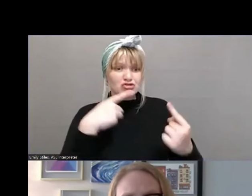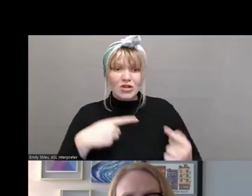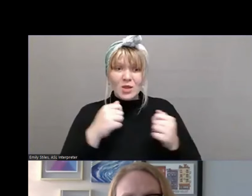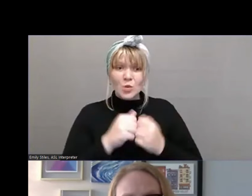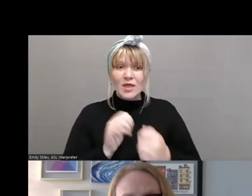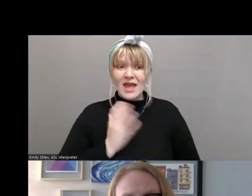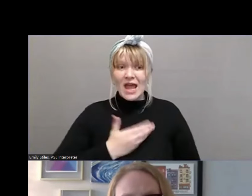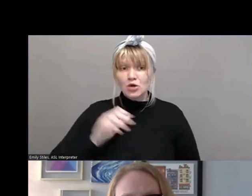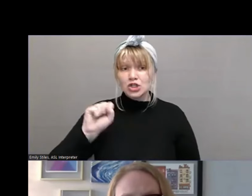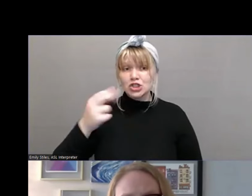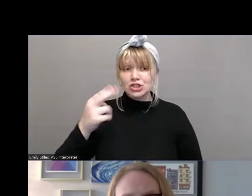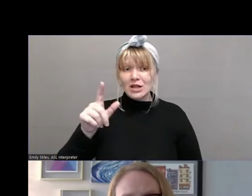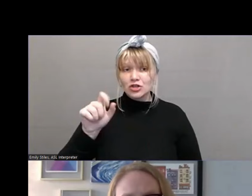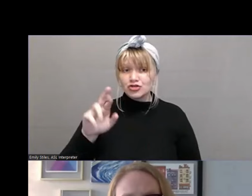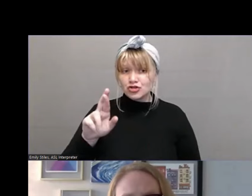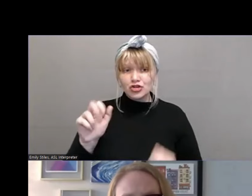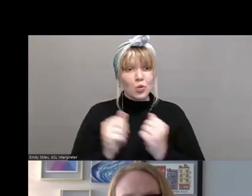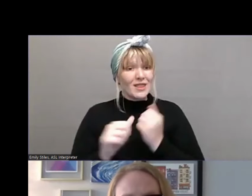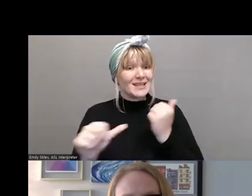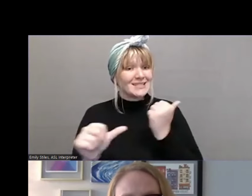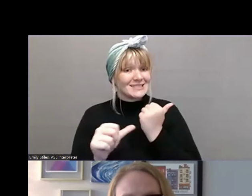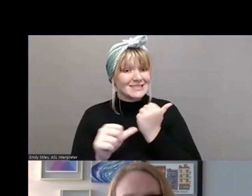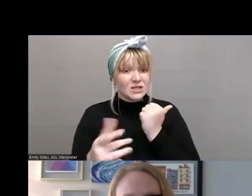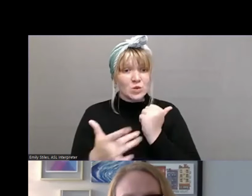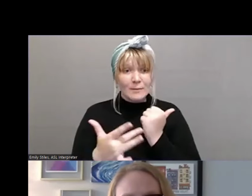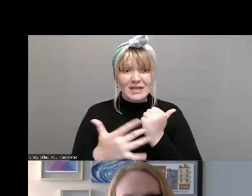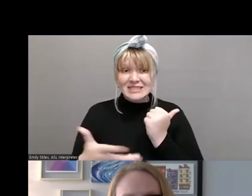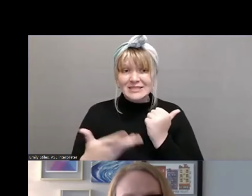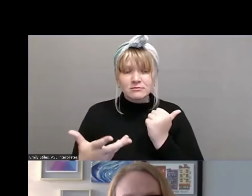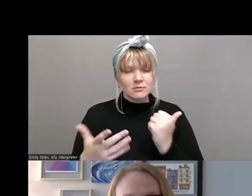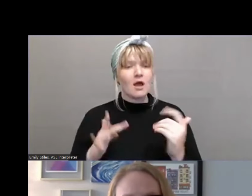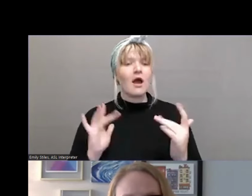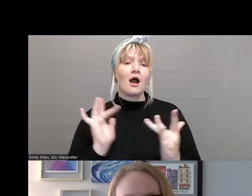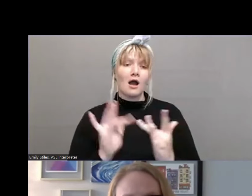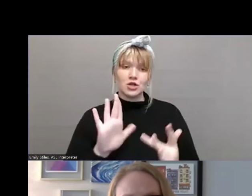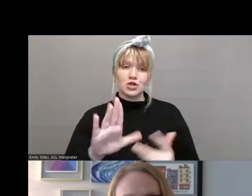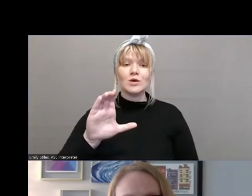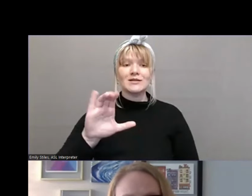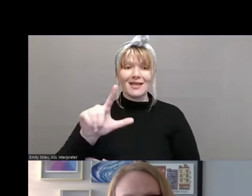assistive equipment. Contact your Center for Independent Living.